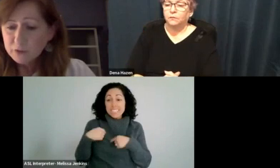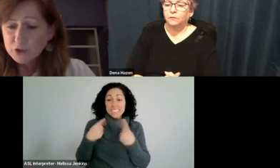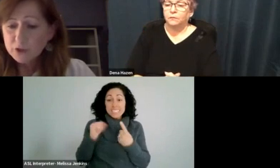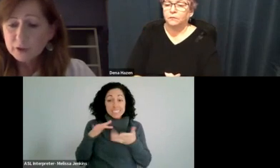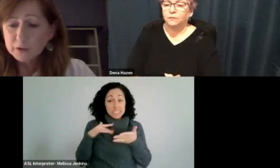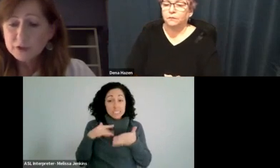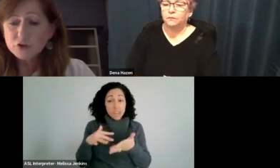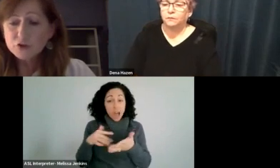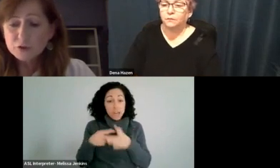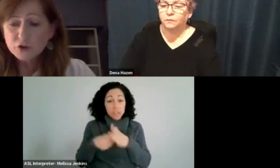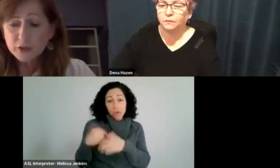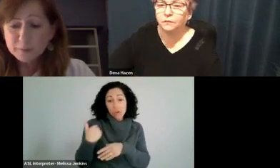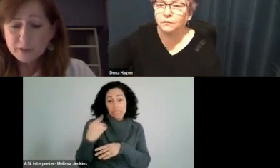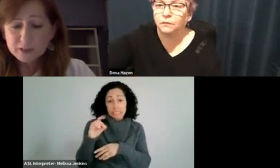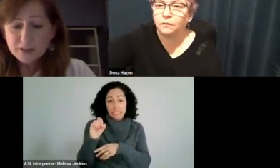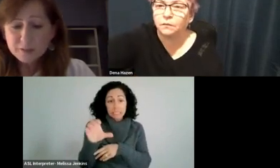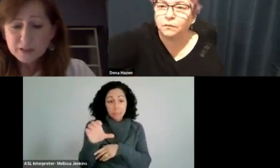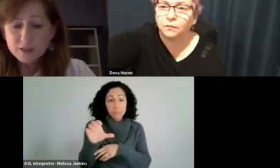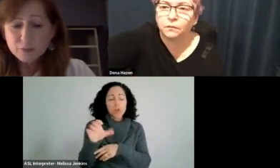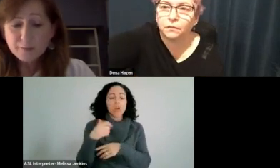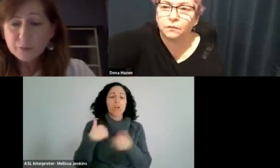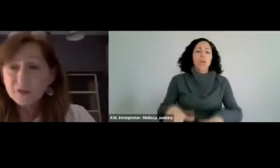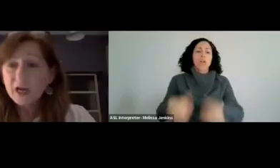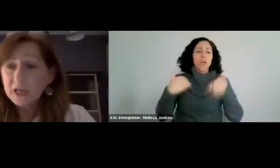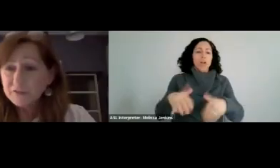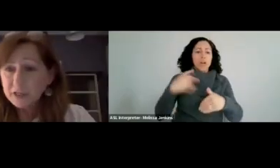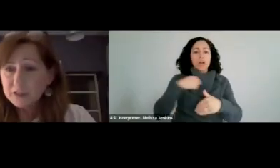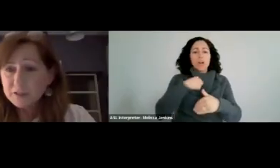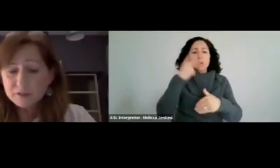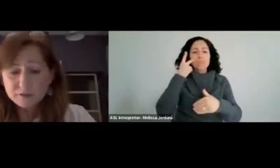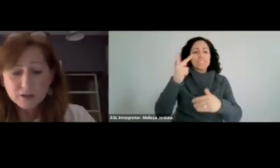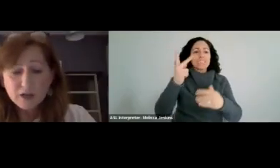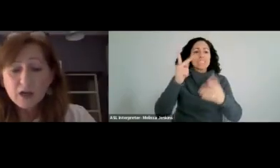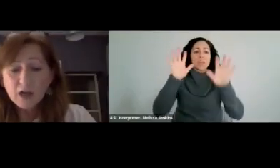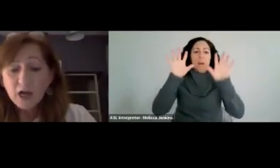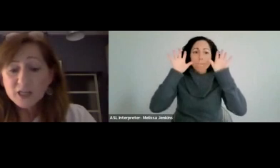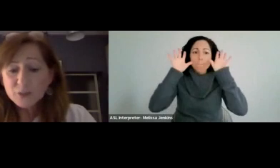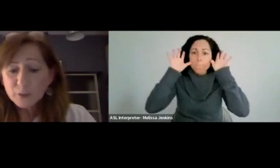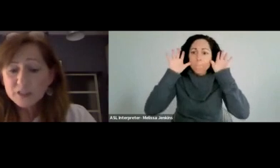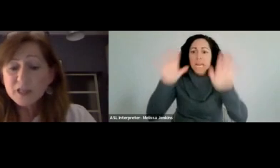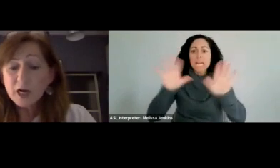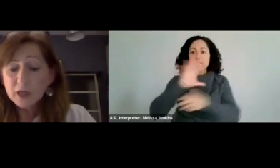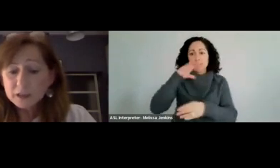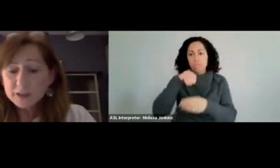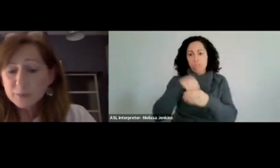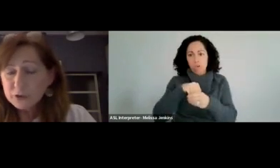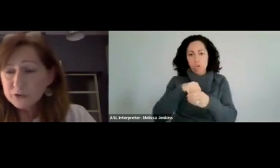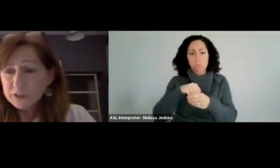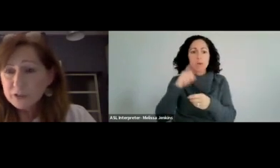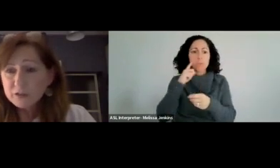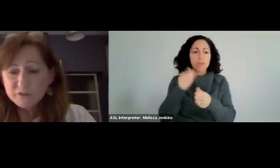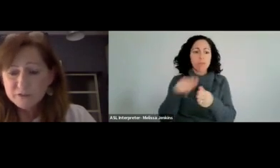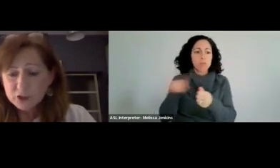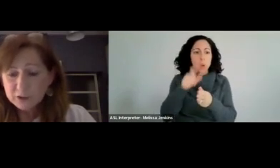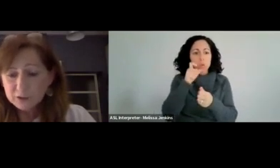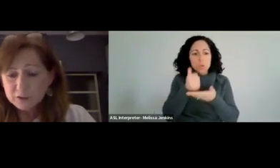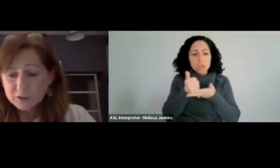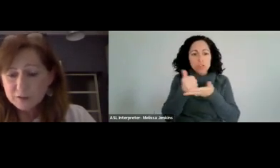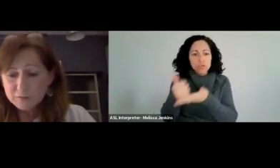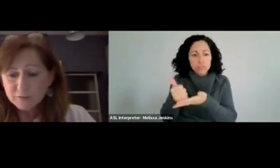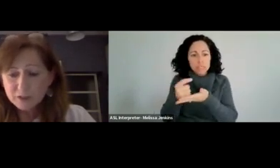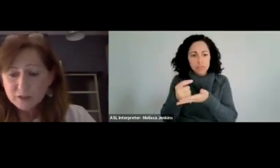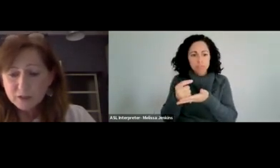which included trial participants with both advanced as well as early-to-moderate vision loss.